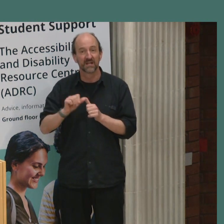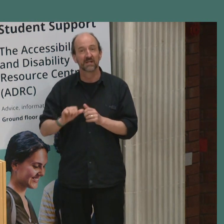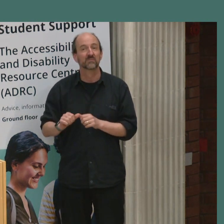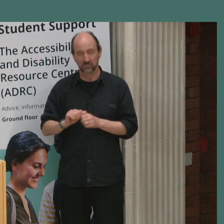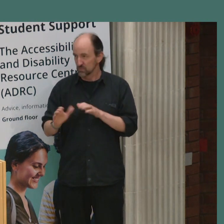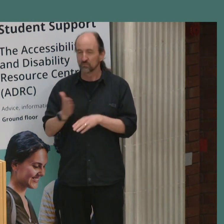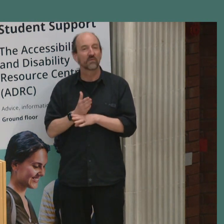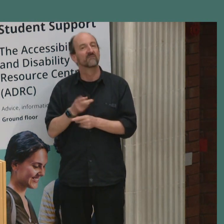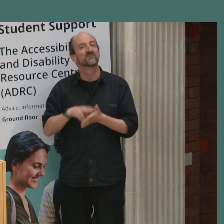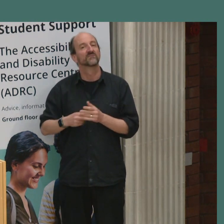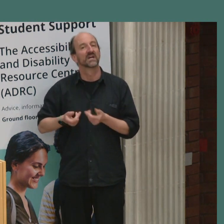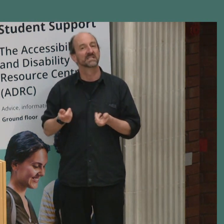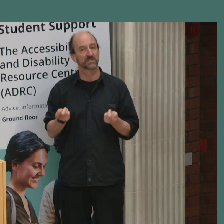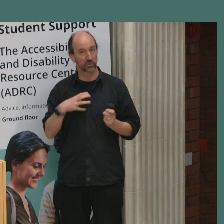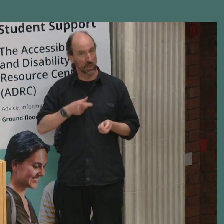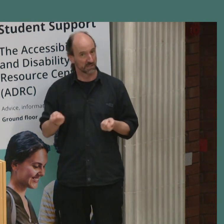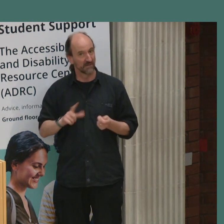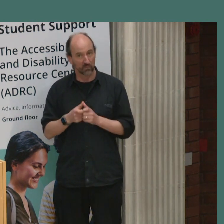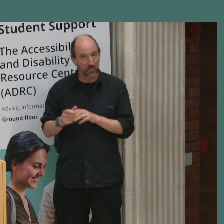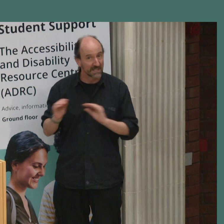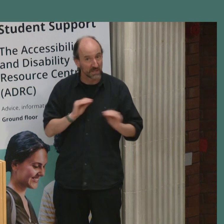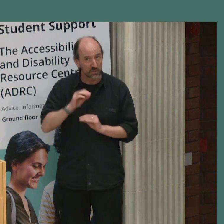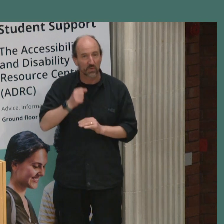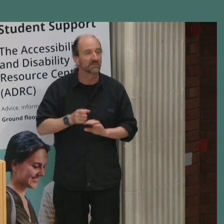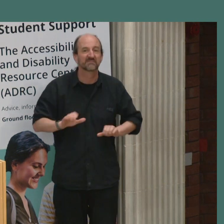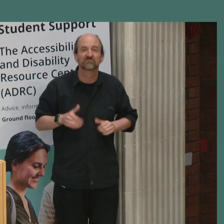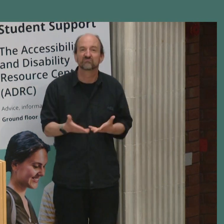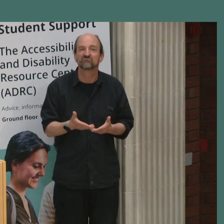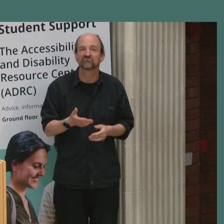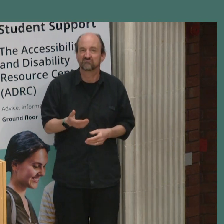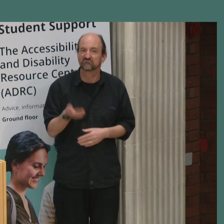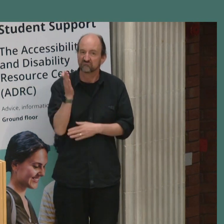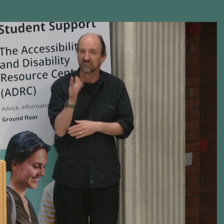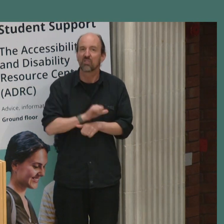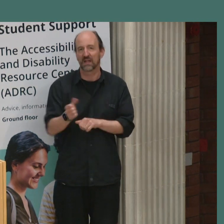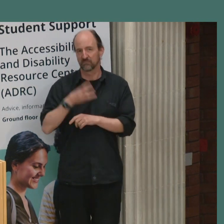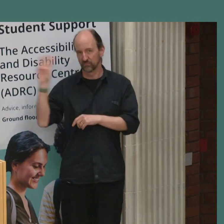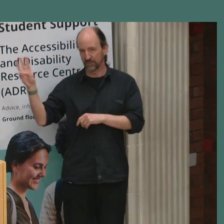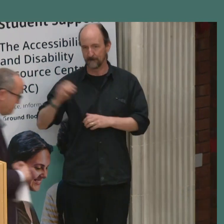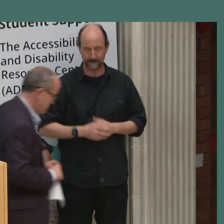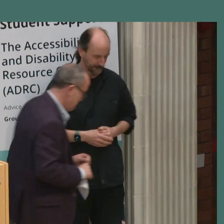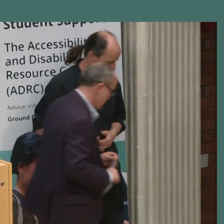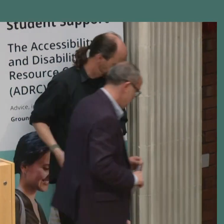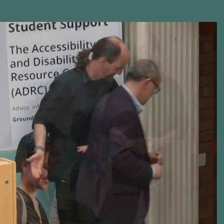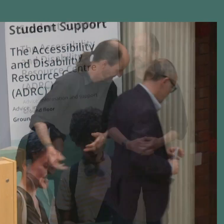who will give a short opening address and we'll introduce the speakers. Bhaskar thank you. Thank